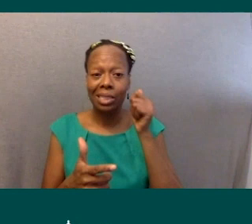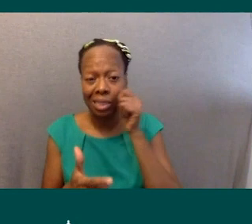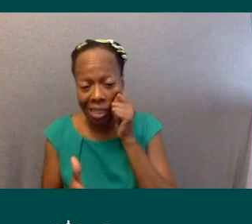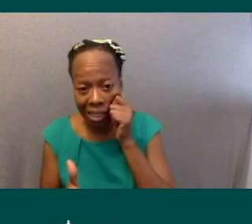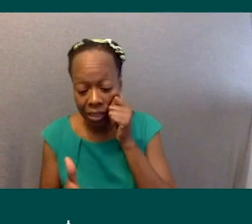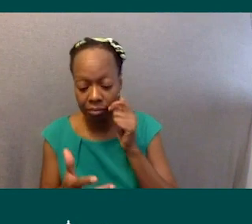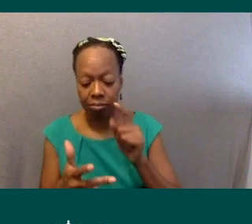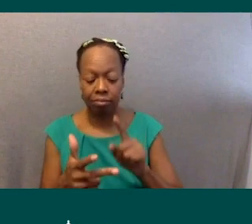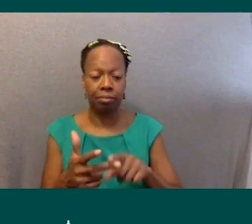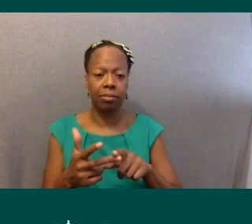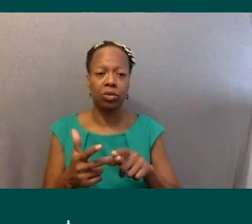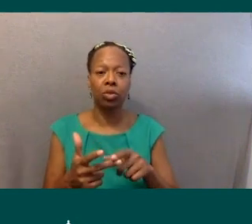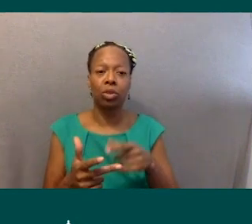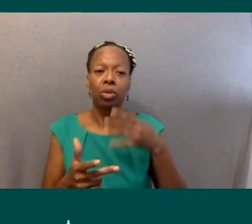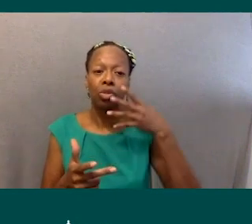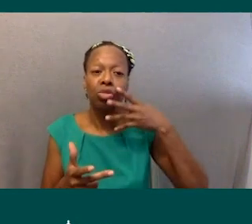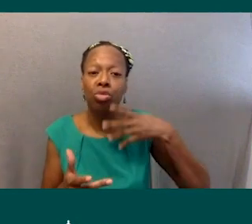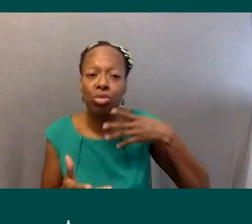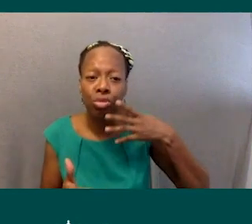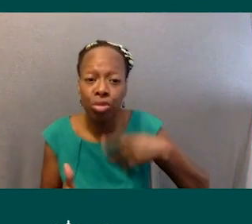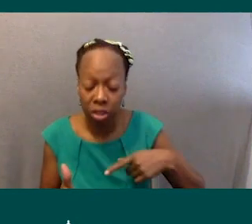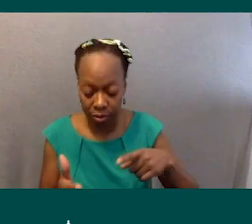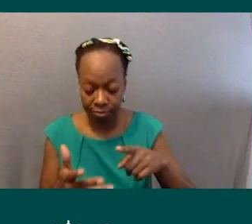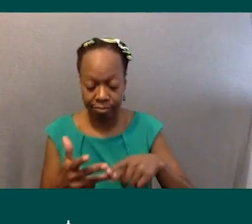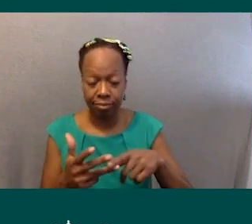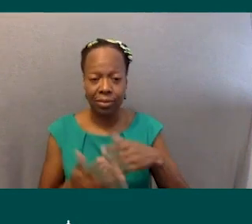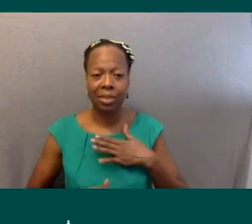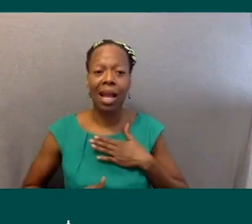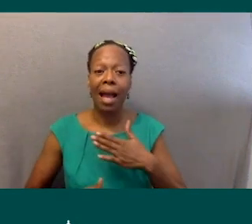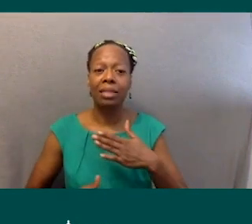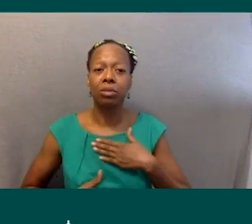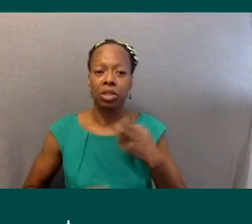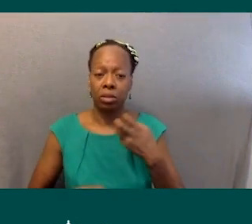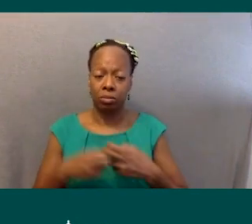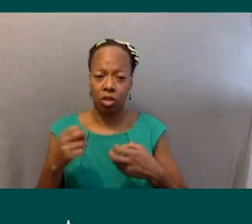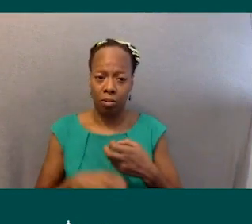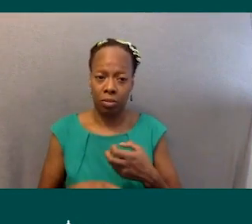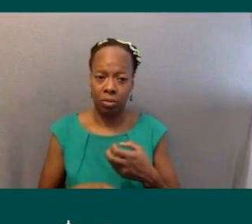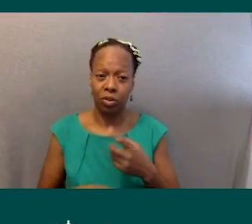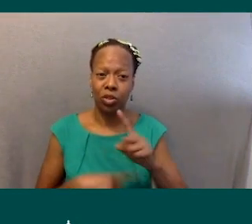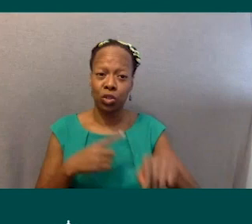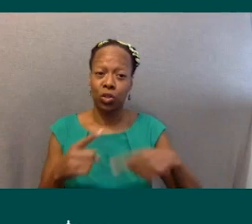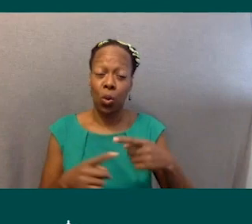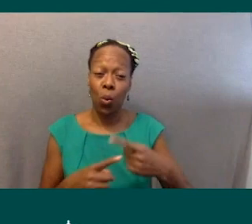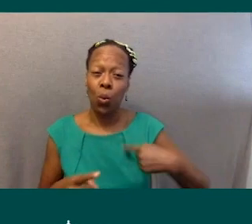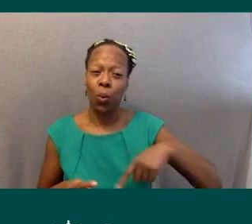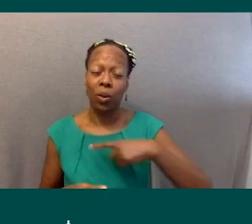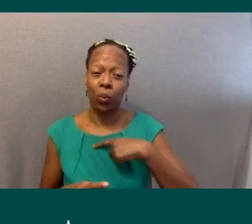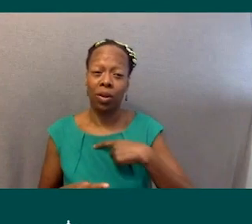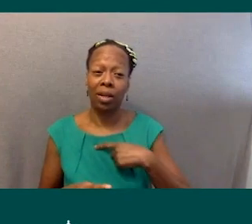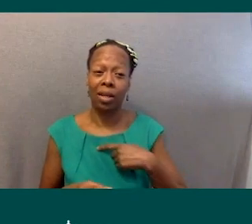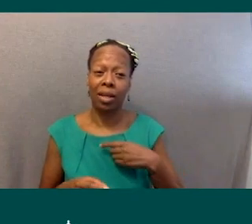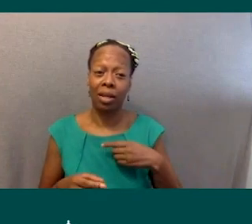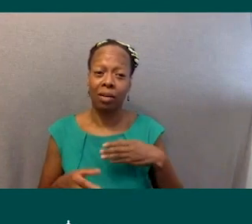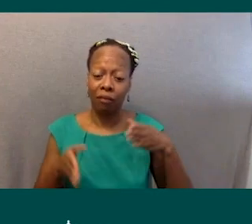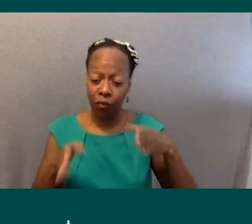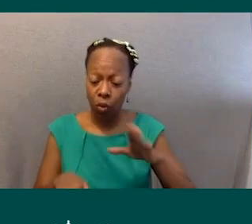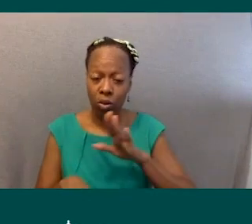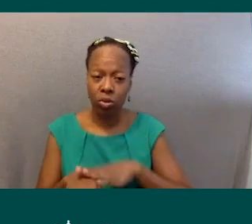So when we deal with the pain in people with cerebral palsy, this is almost on men knees field,